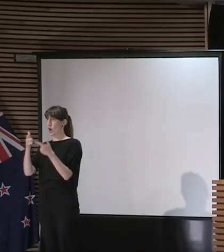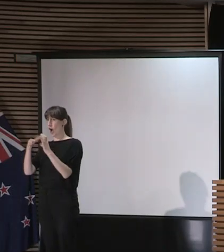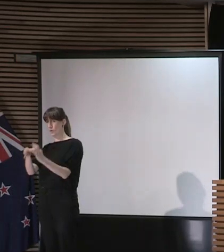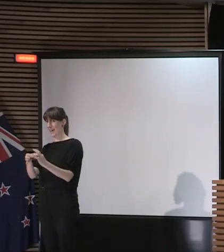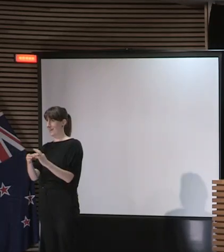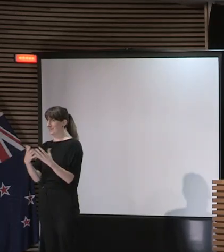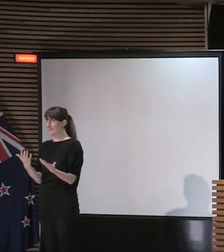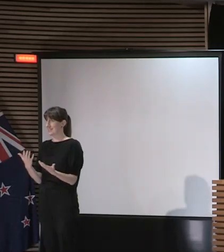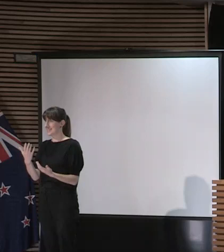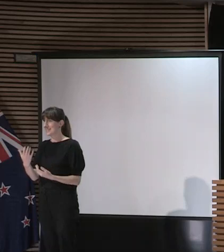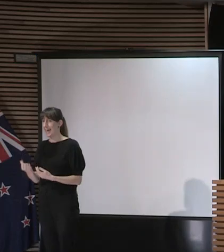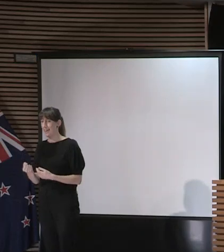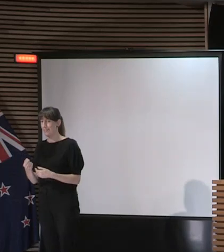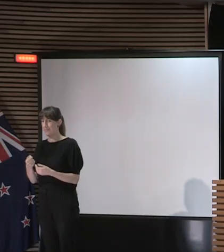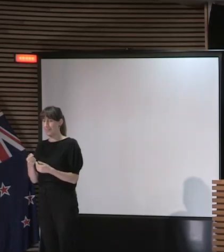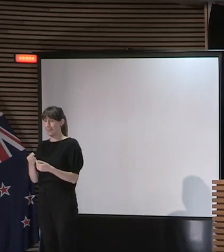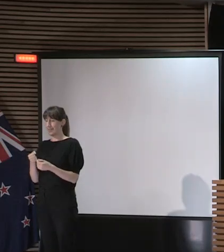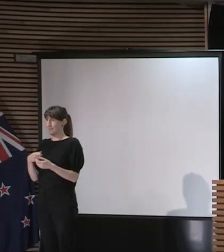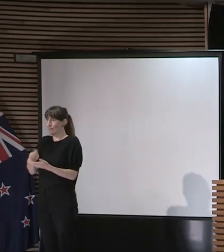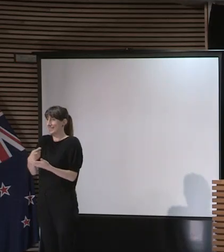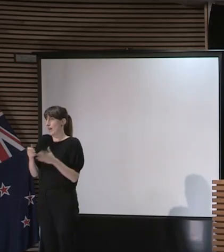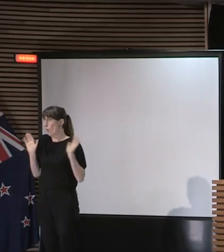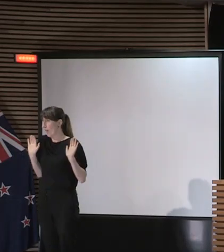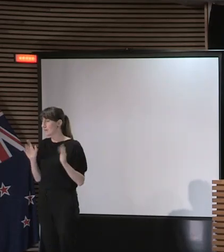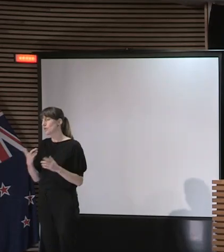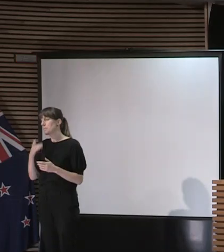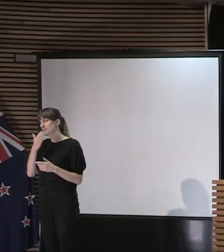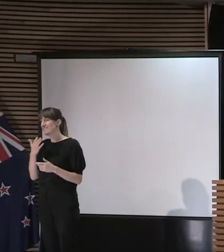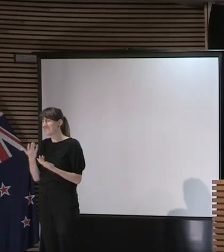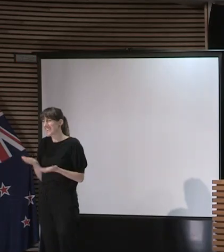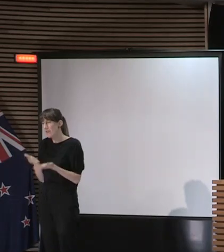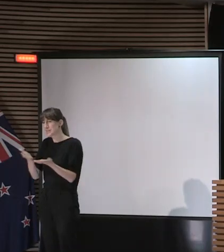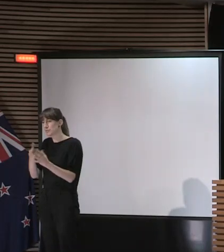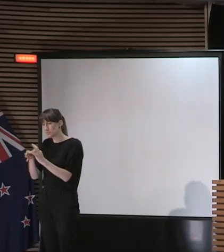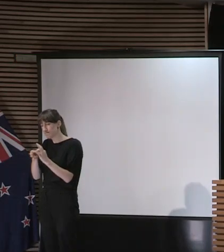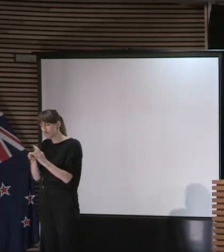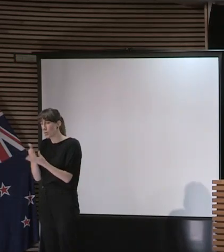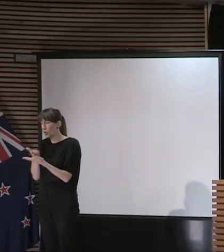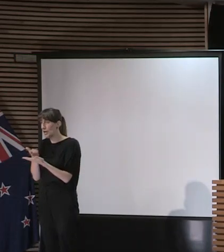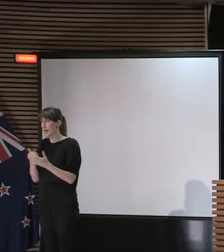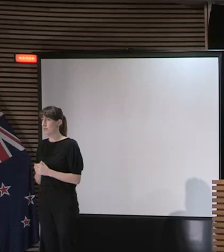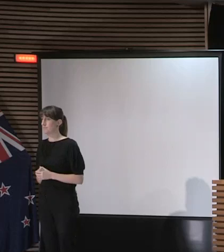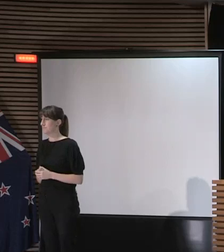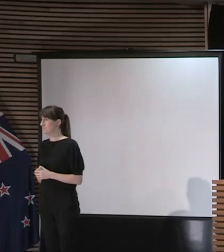getting through. The Chamber of Commerce wouldn't have been saying this morning that it hasn't worked if it had, so